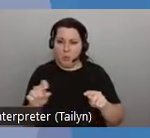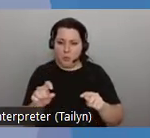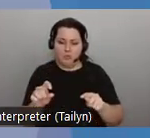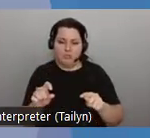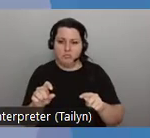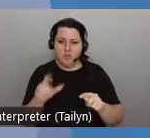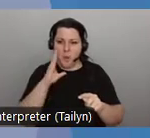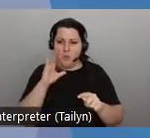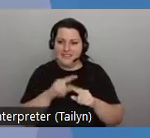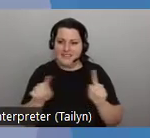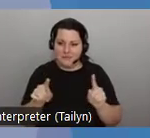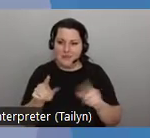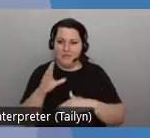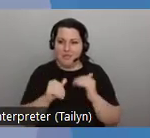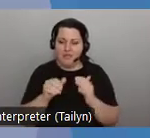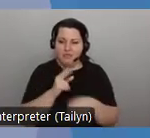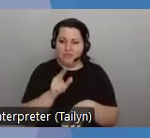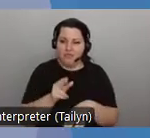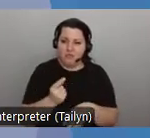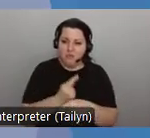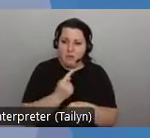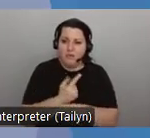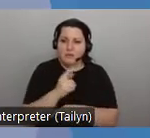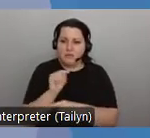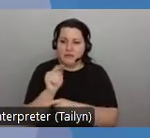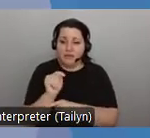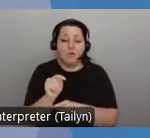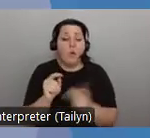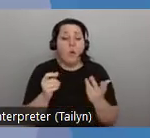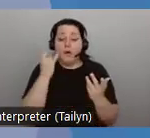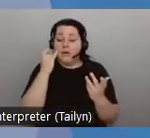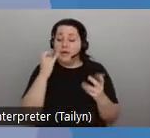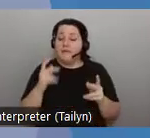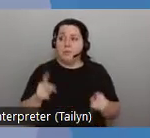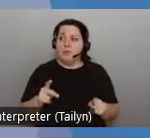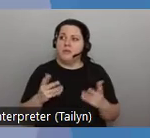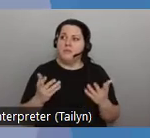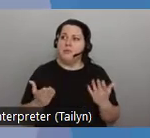someone who is colorblind and they are able to differentiate a link from regular text. Or, making sure that